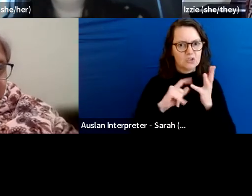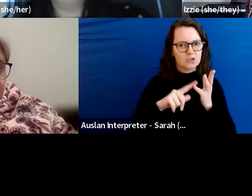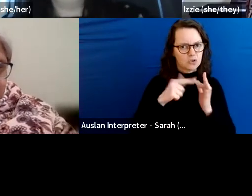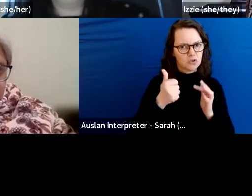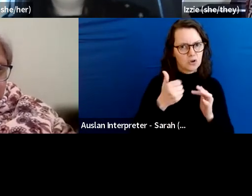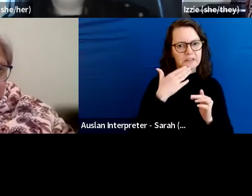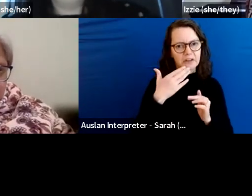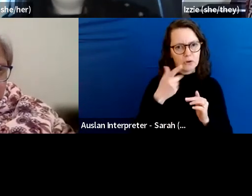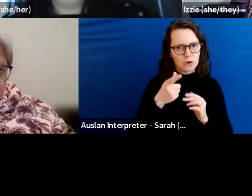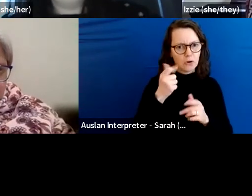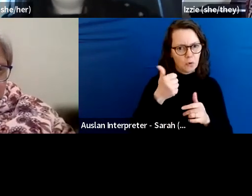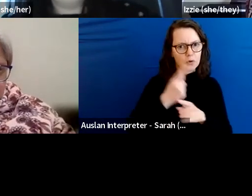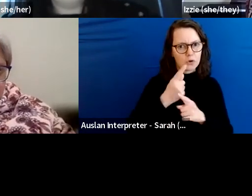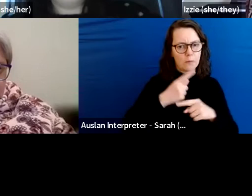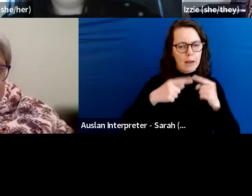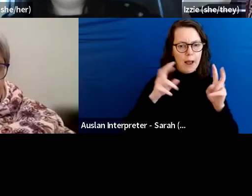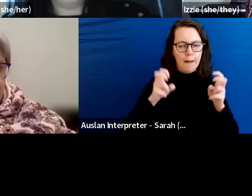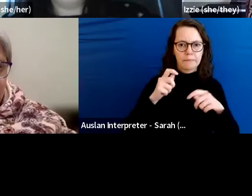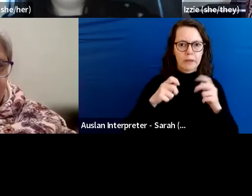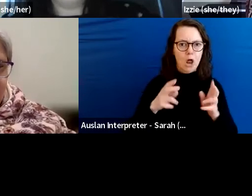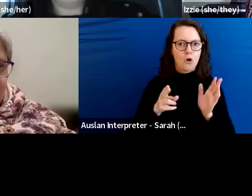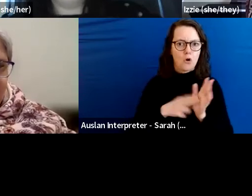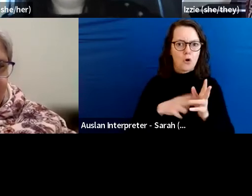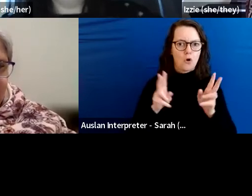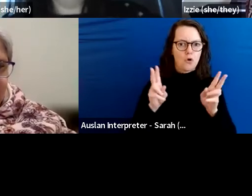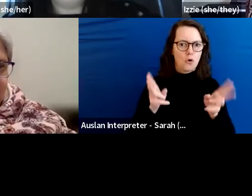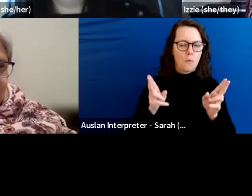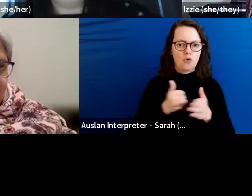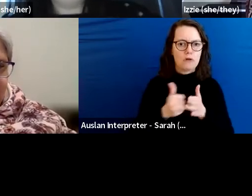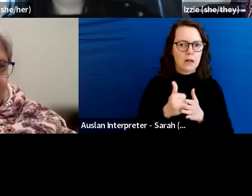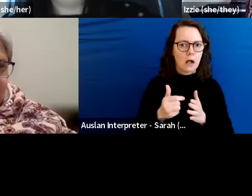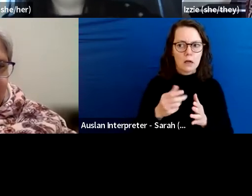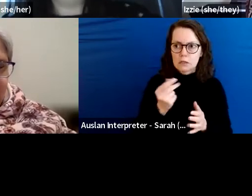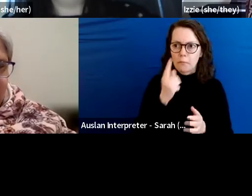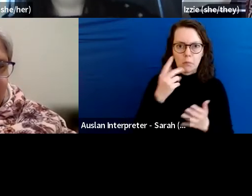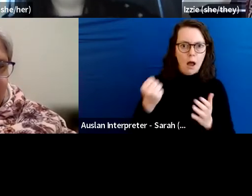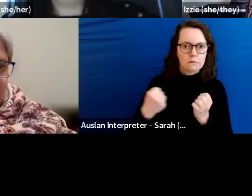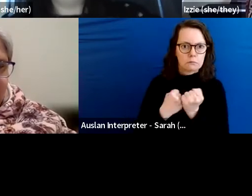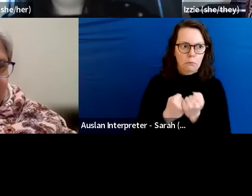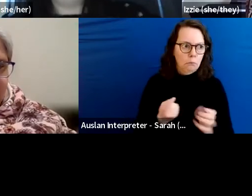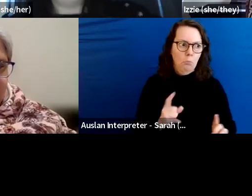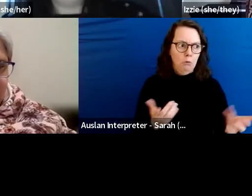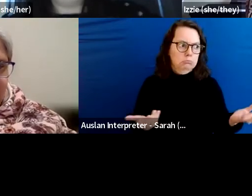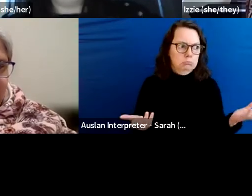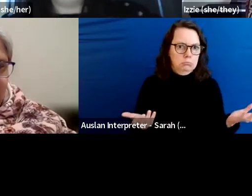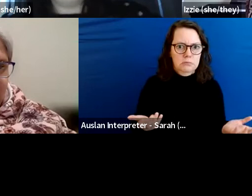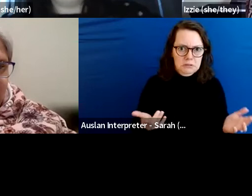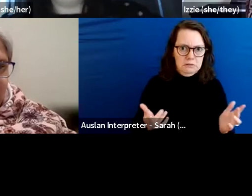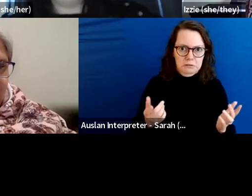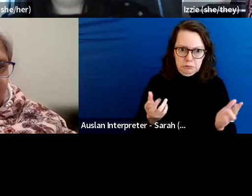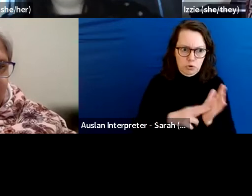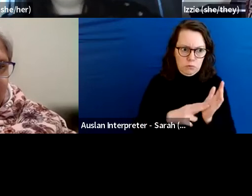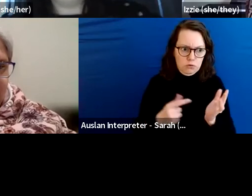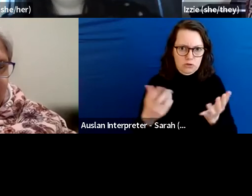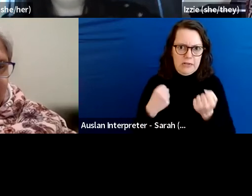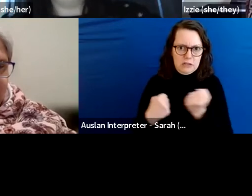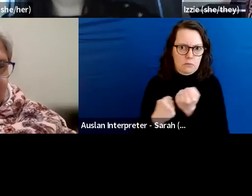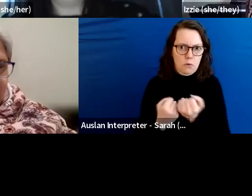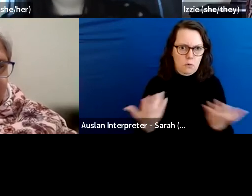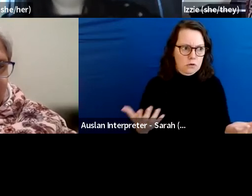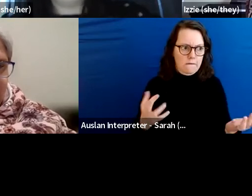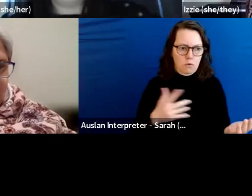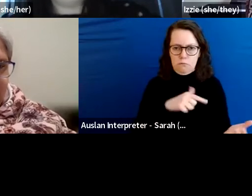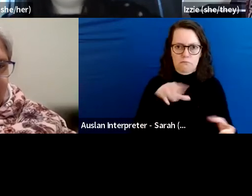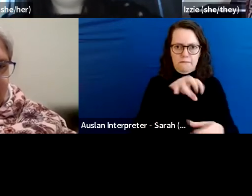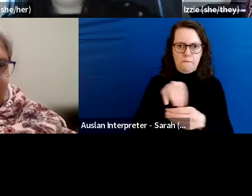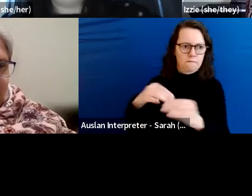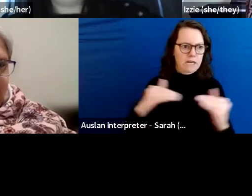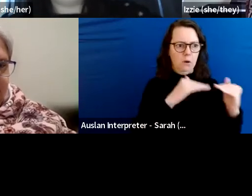Thank you think that's, that's really important points is about normalizing that some people will need different types of support to participate in the same activity or enjoy the same things.